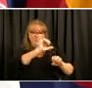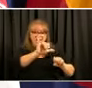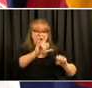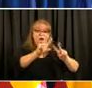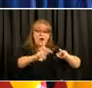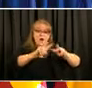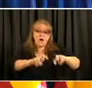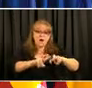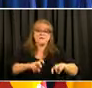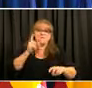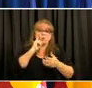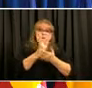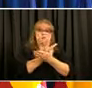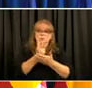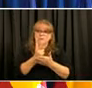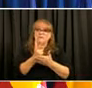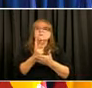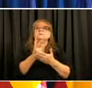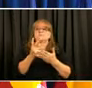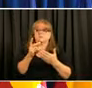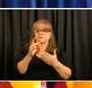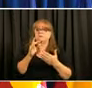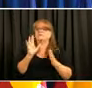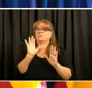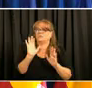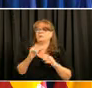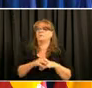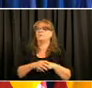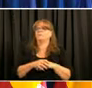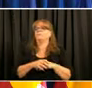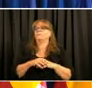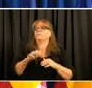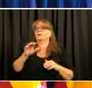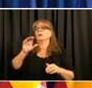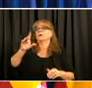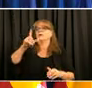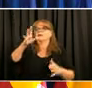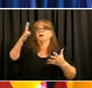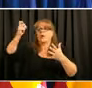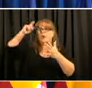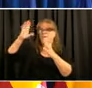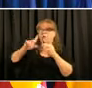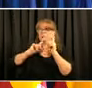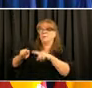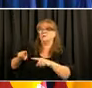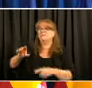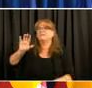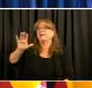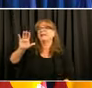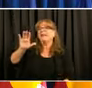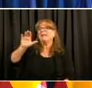yeah and and a county that has no or very low case count would be able to get to protect your